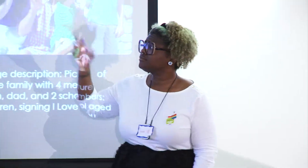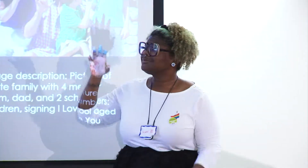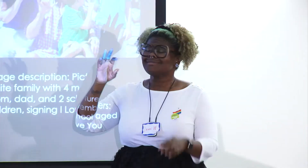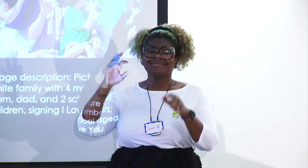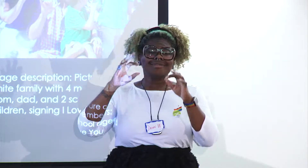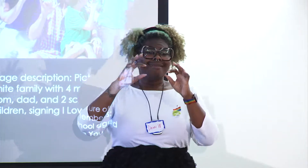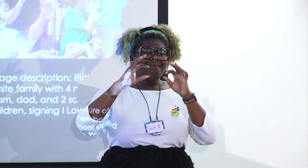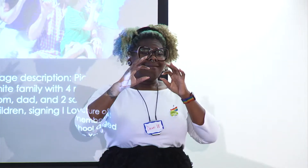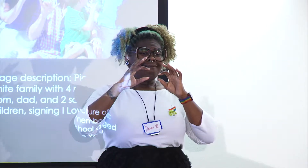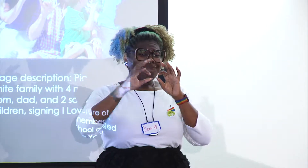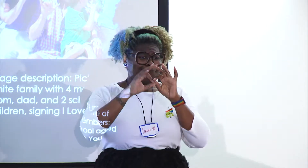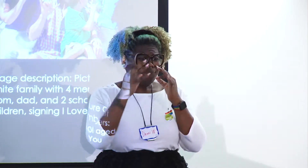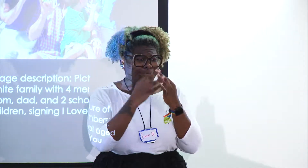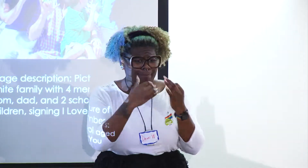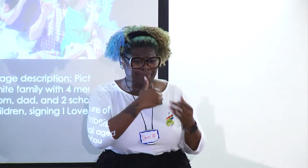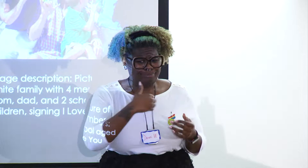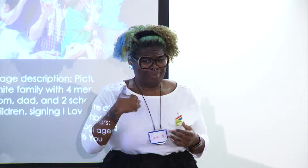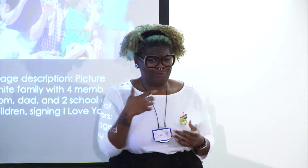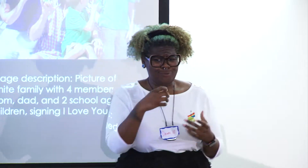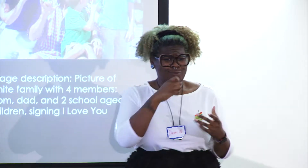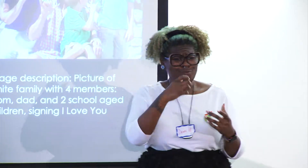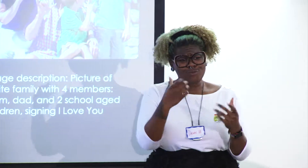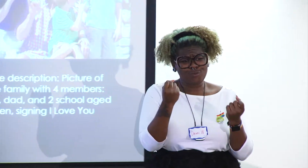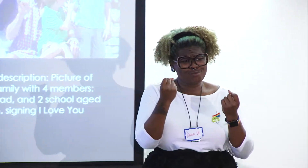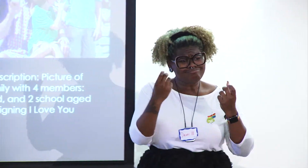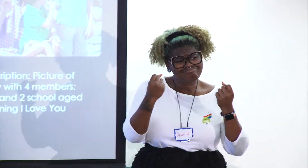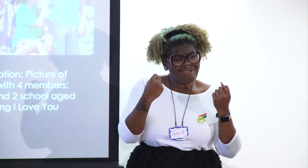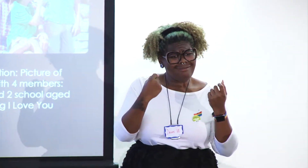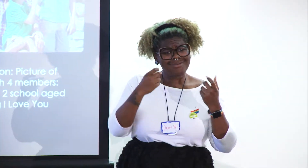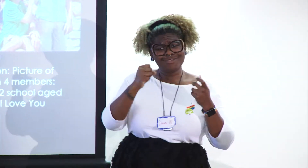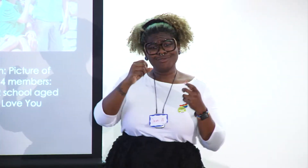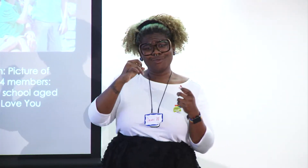itself, otherwise termed as familial audism.